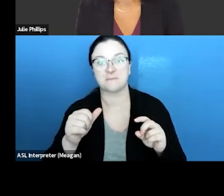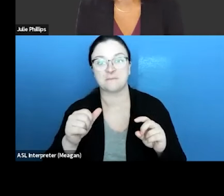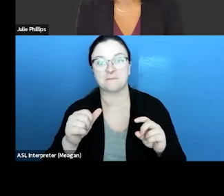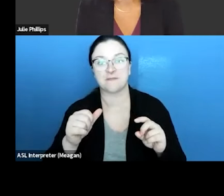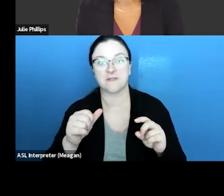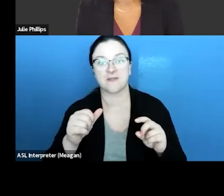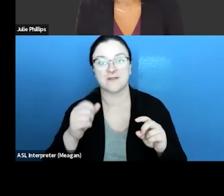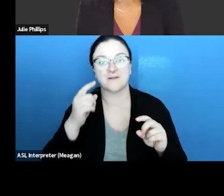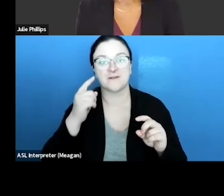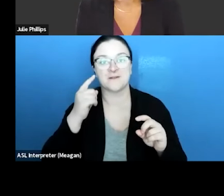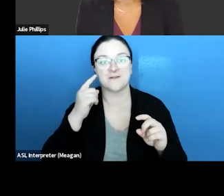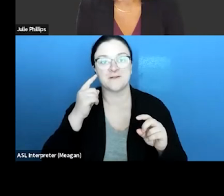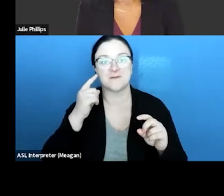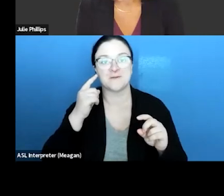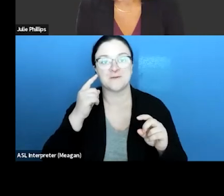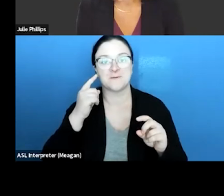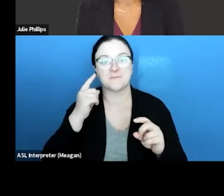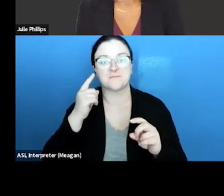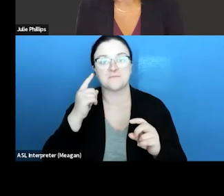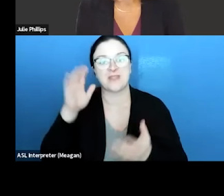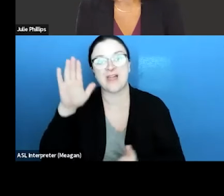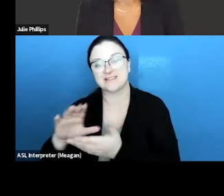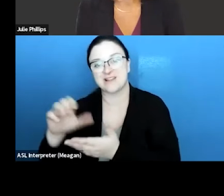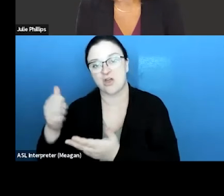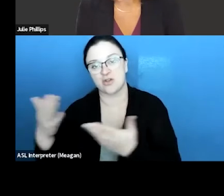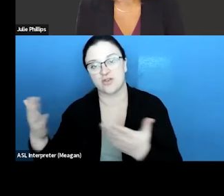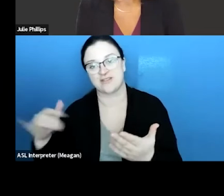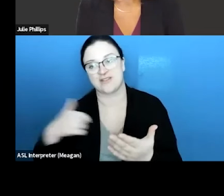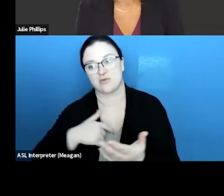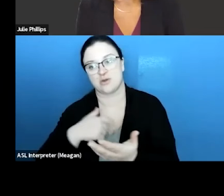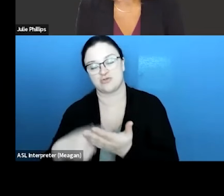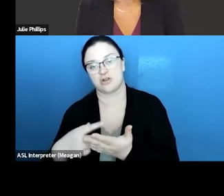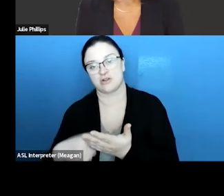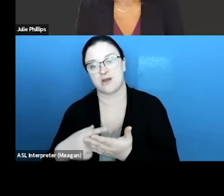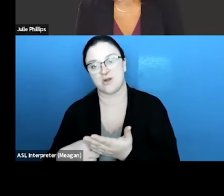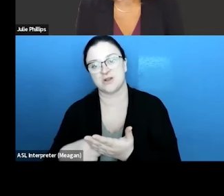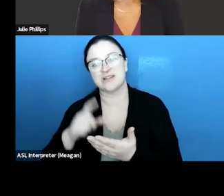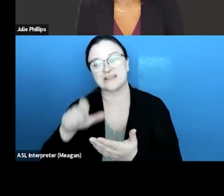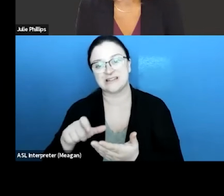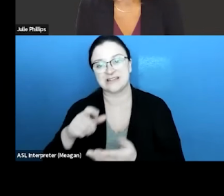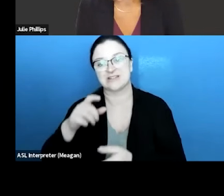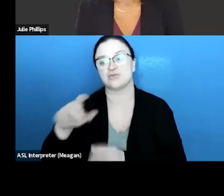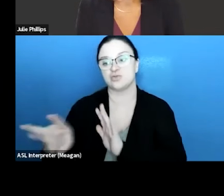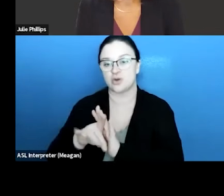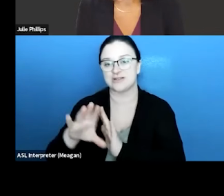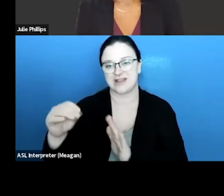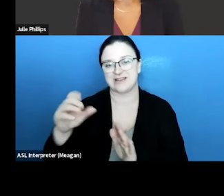that we talked about. That it's by choice and have the proper technology in place.